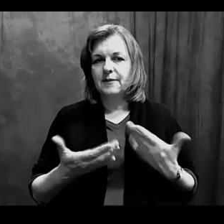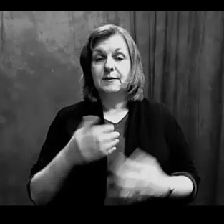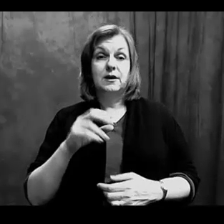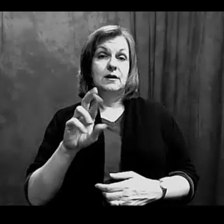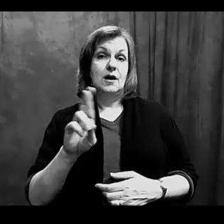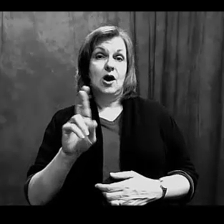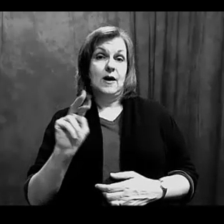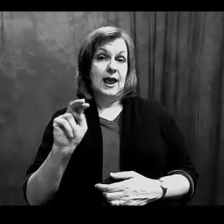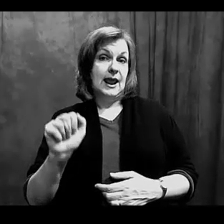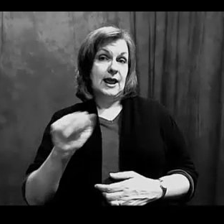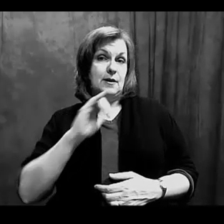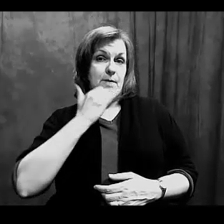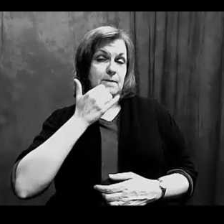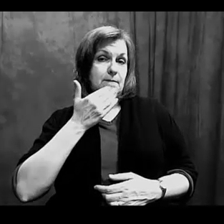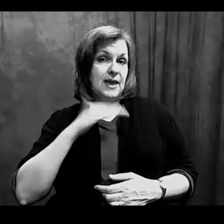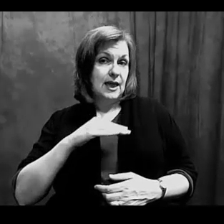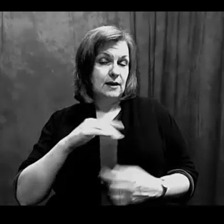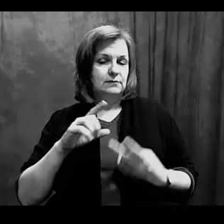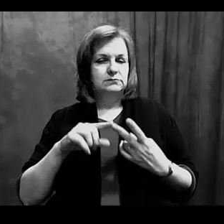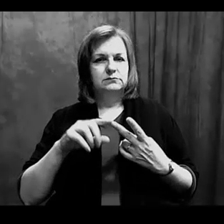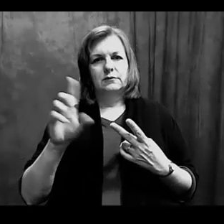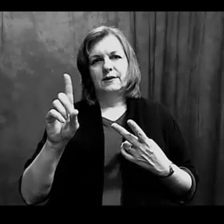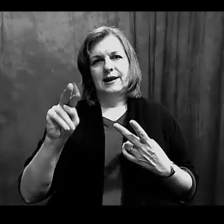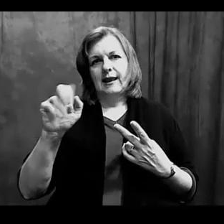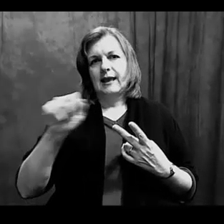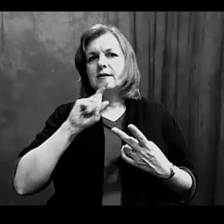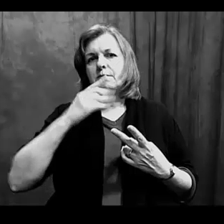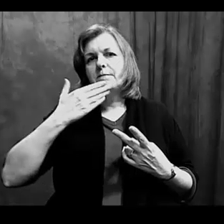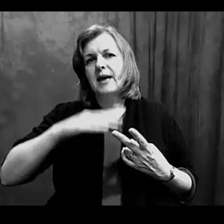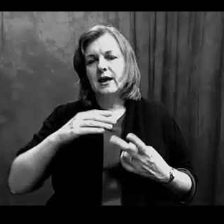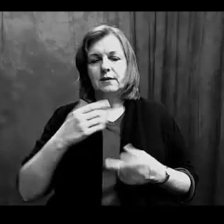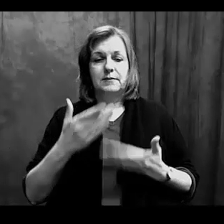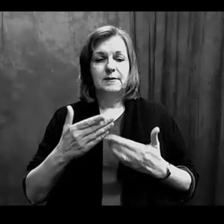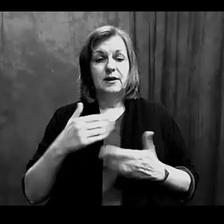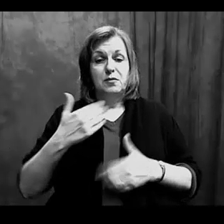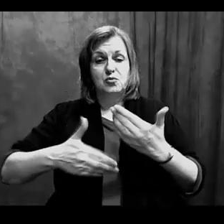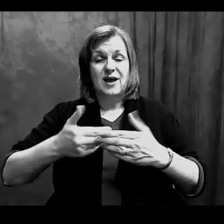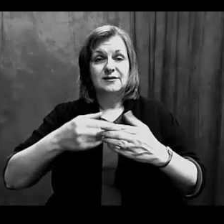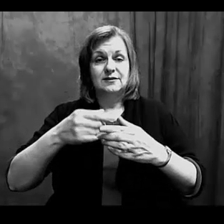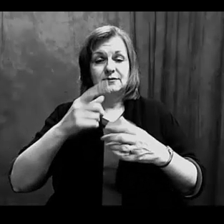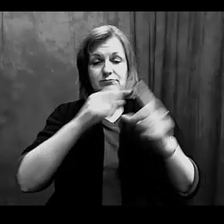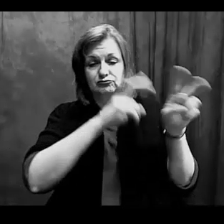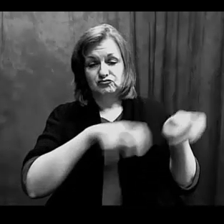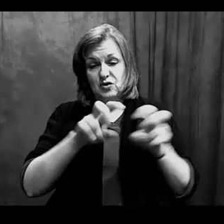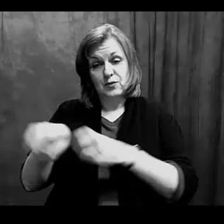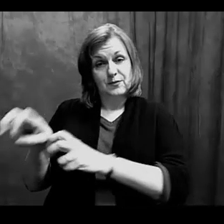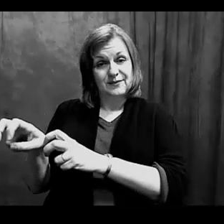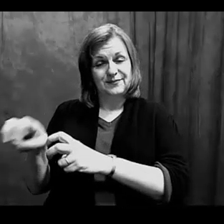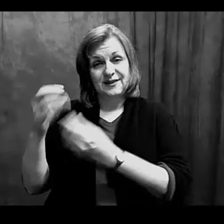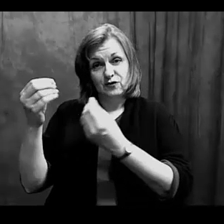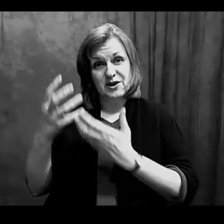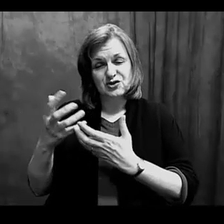we're going to take RNA and build proteins through something known as translation so